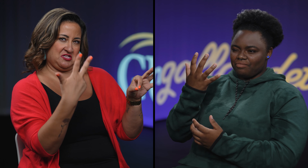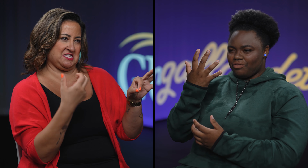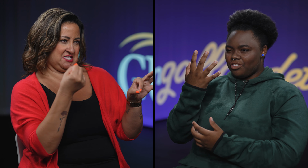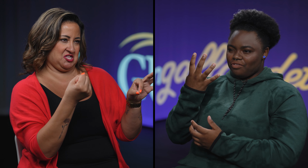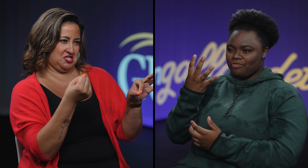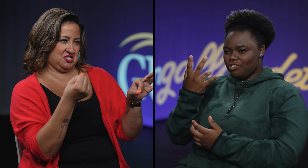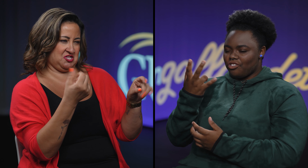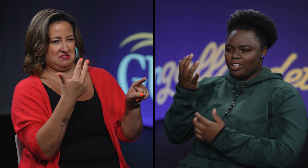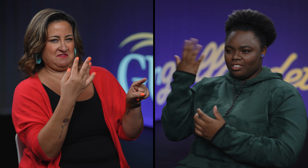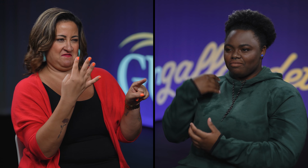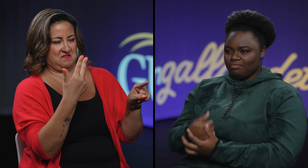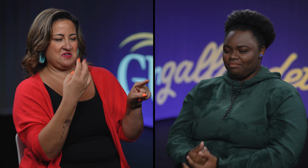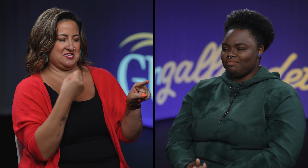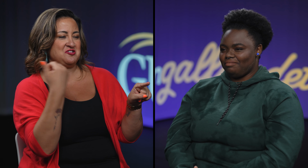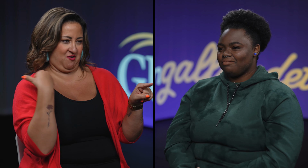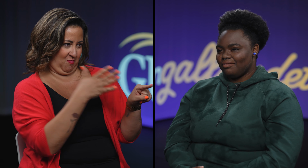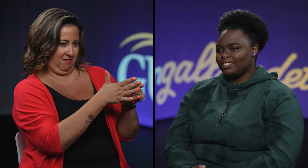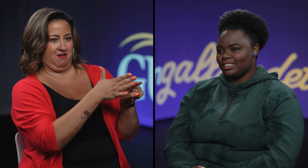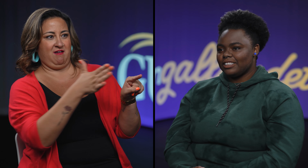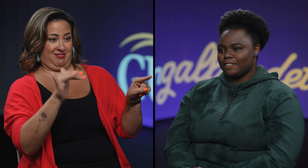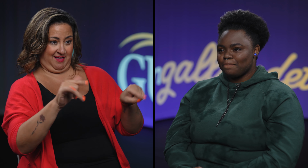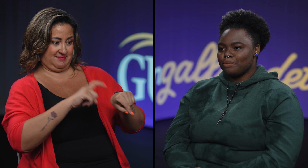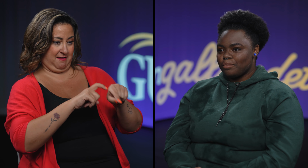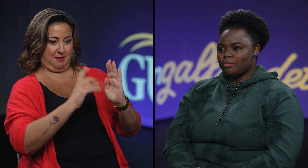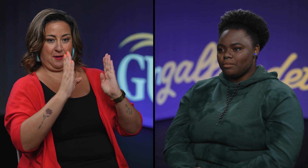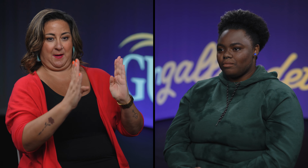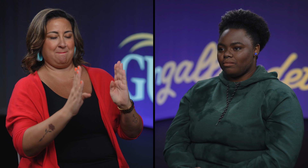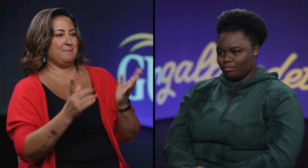So… about 3-4 years? Yep around 3-4 years. Since that time,